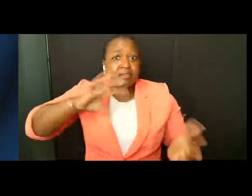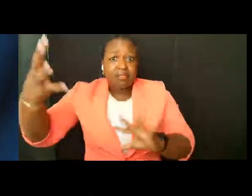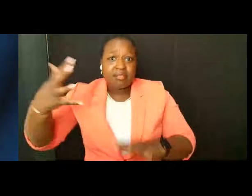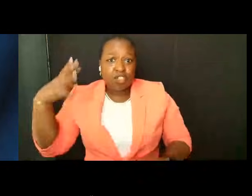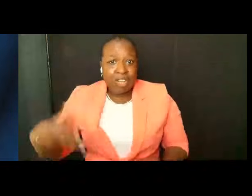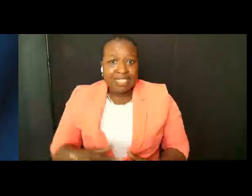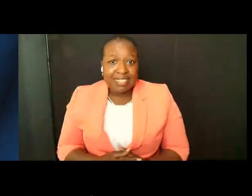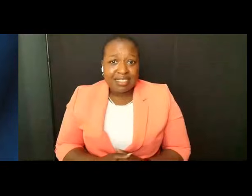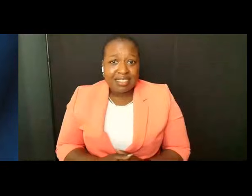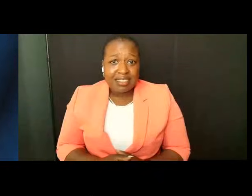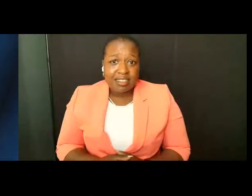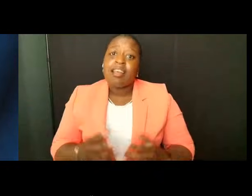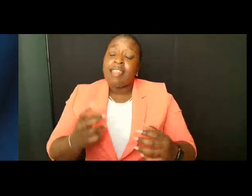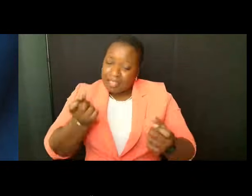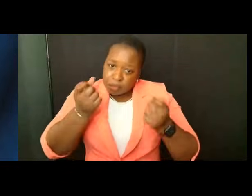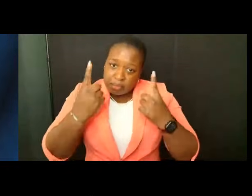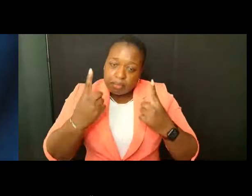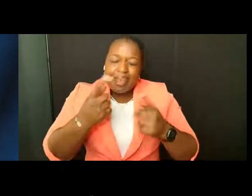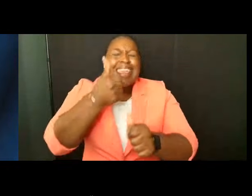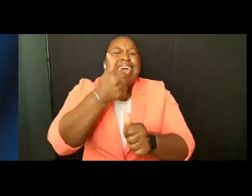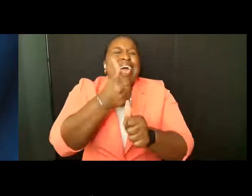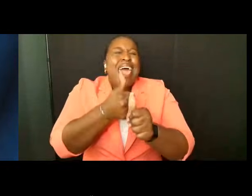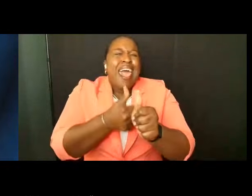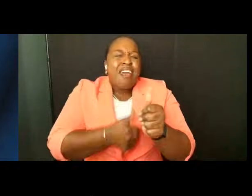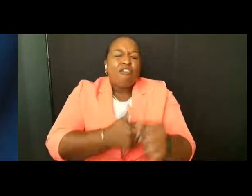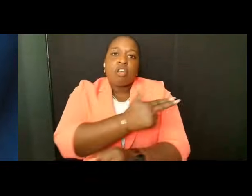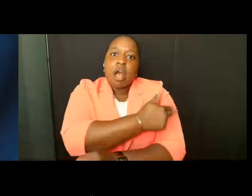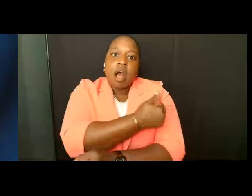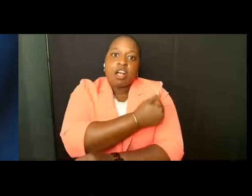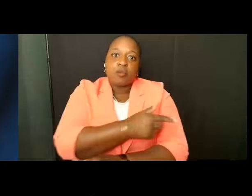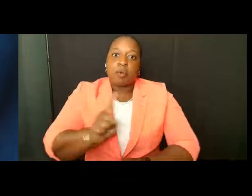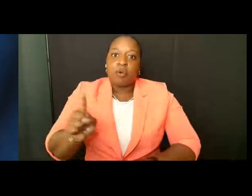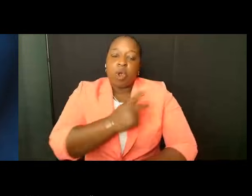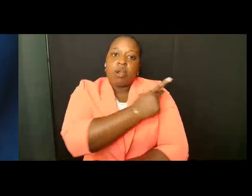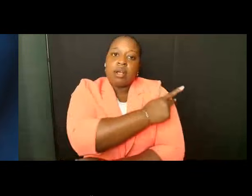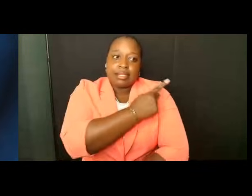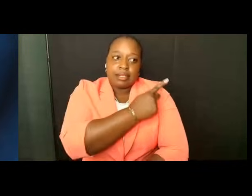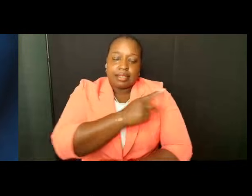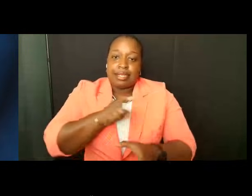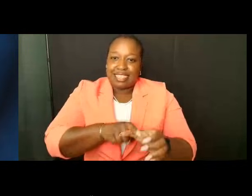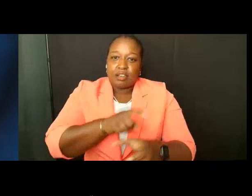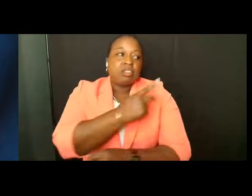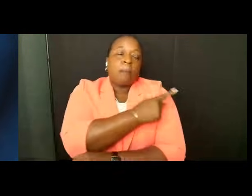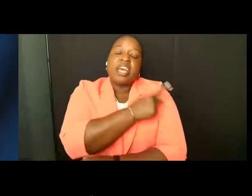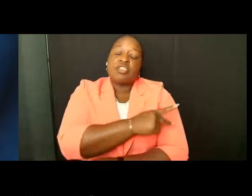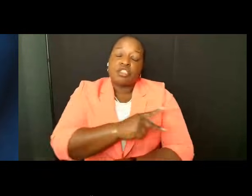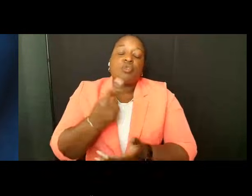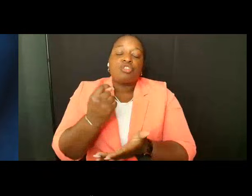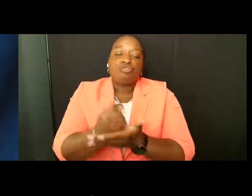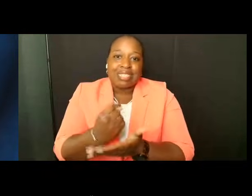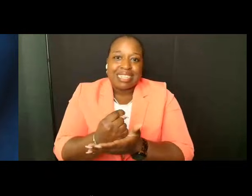In every hospital where sickle cell patients were treated in this country this morning,